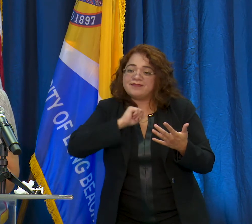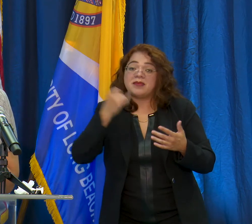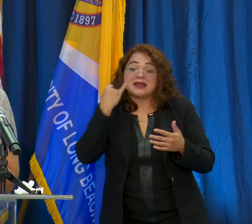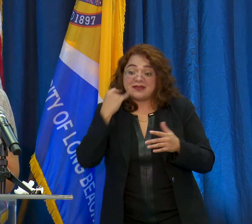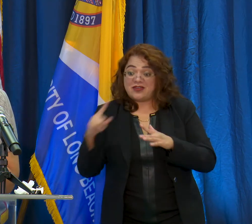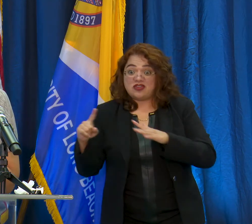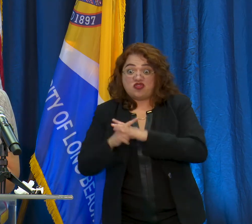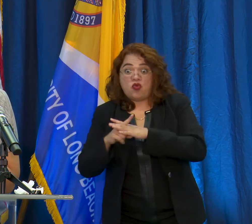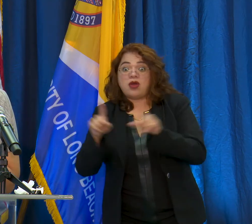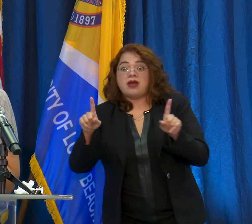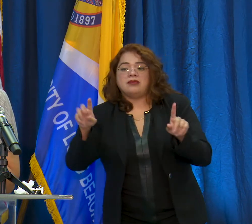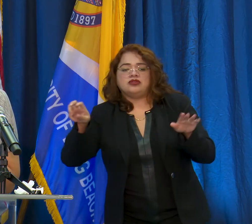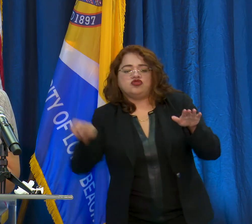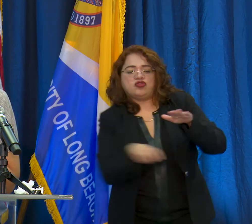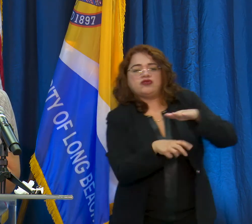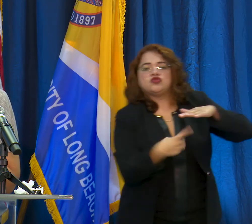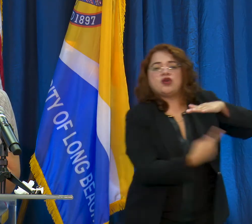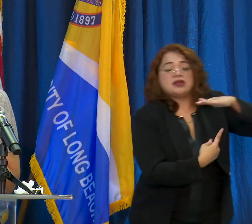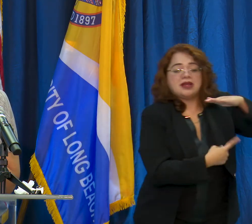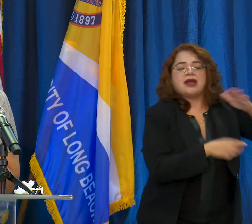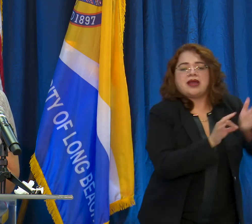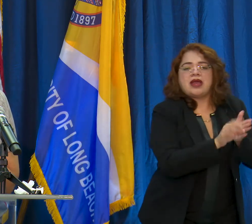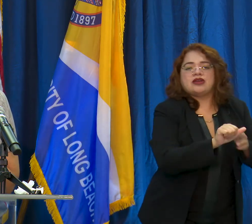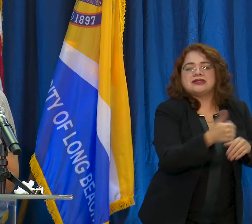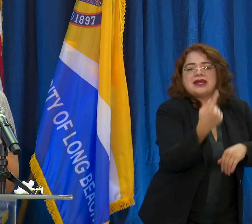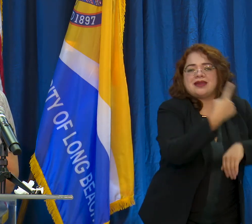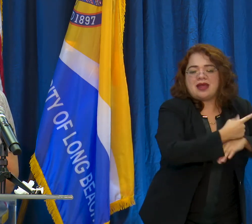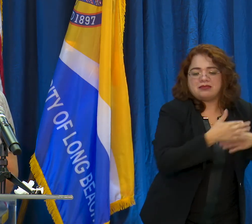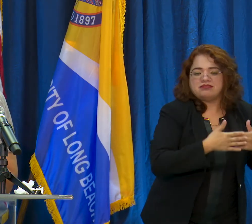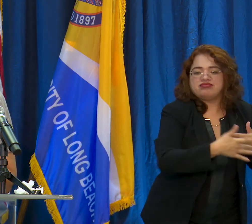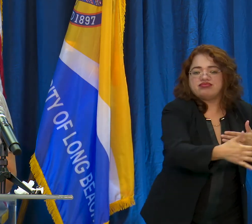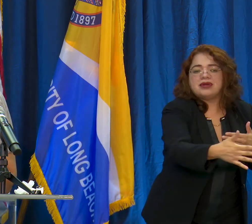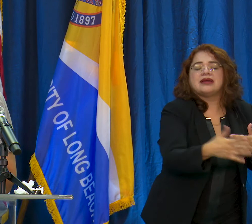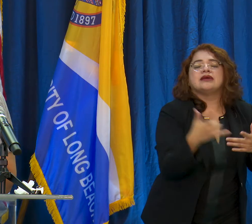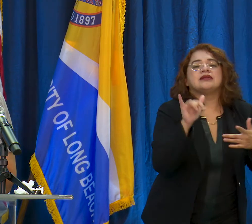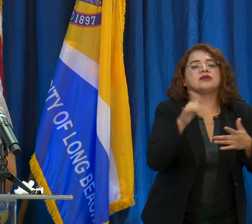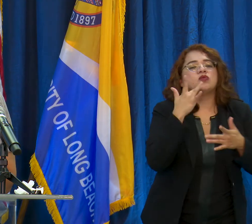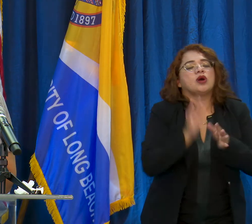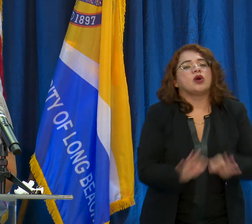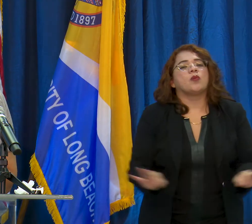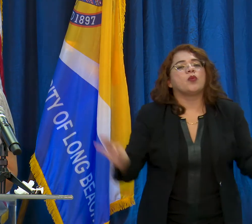the same reason why it's important, or we don't recommend